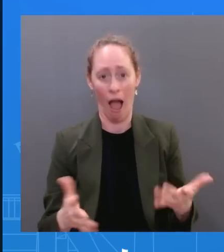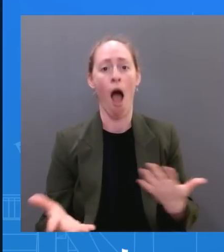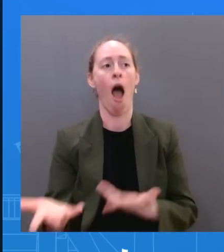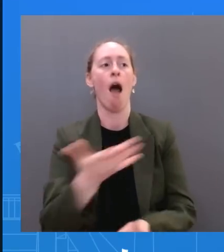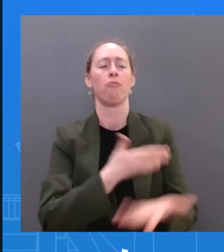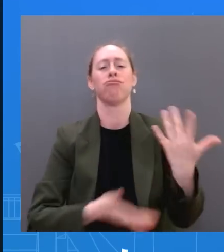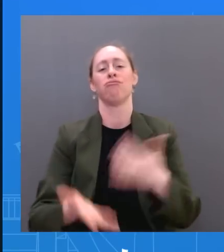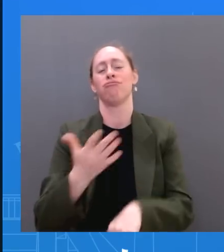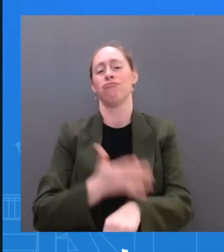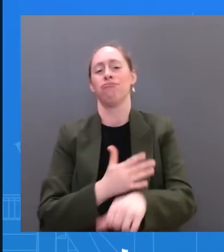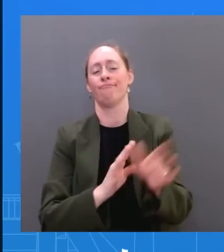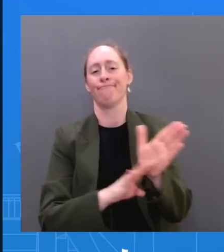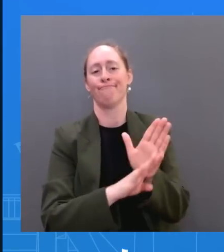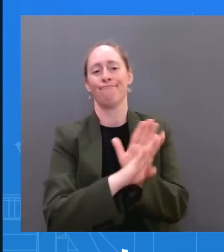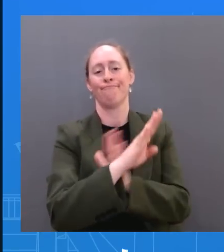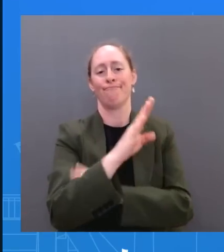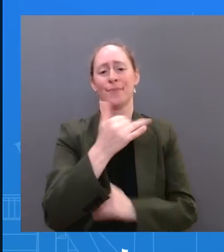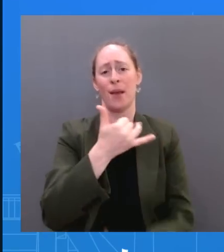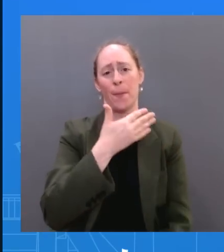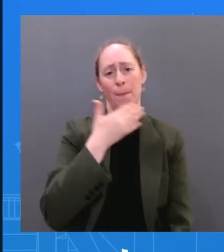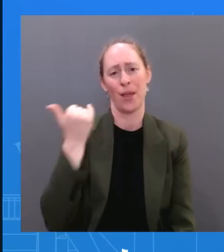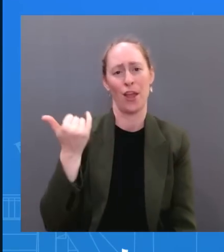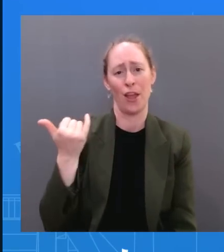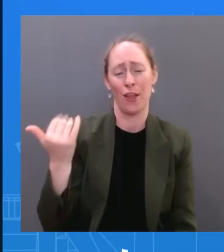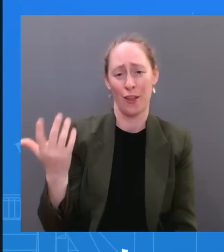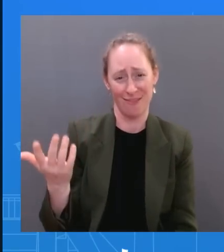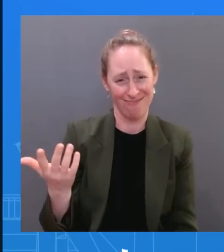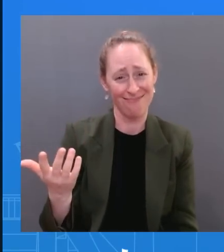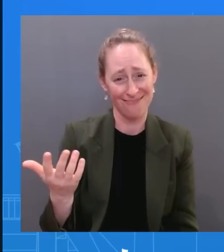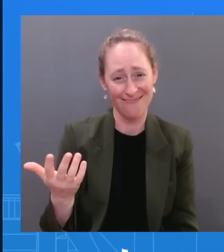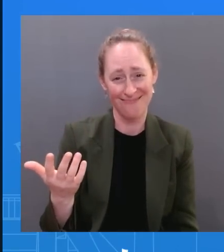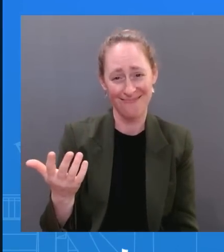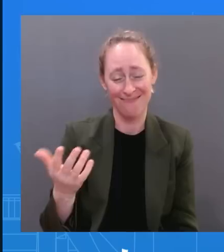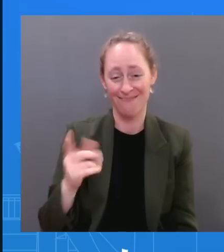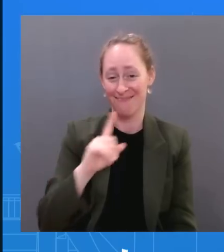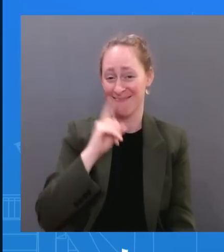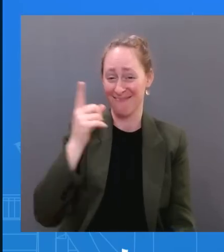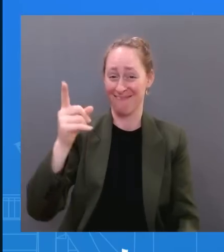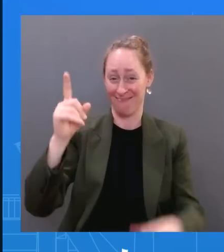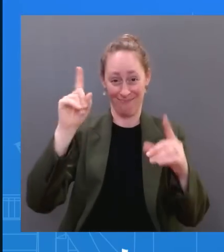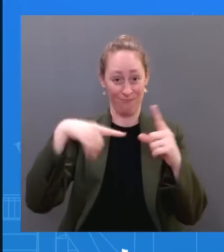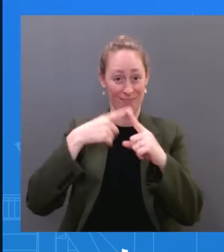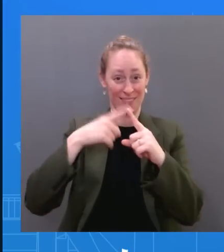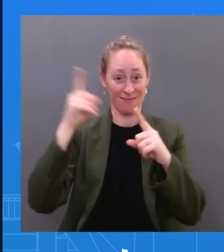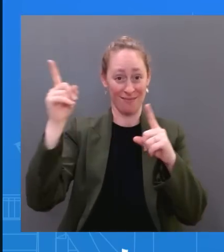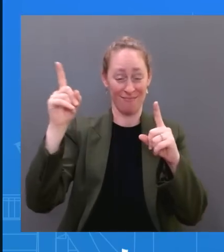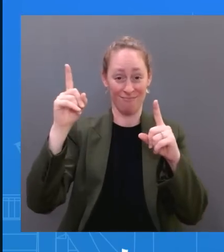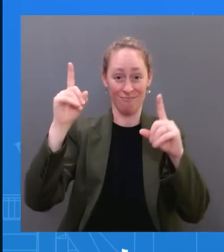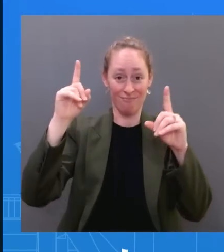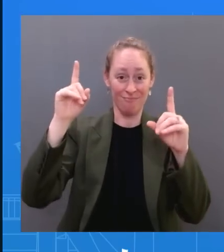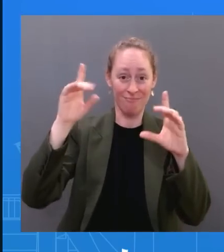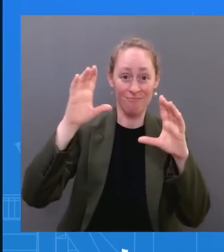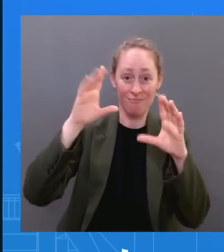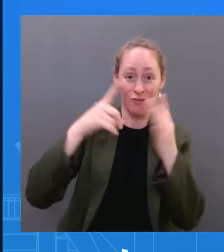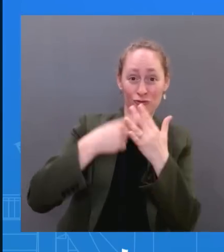with a once-in-a-generation pandemic and how he -- we've been able to bring back jobs that we lost pre-pandemic,